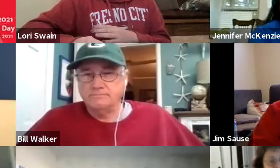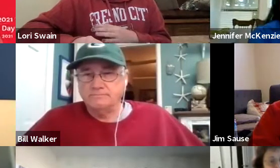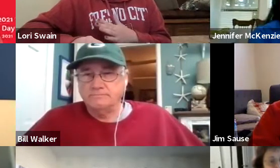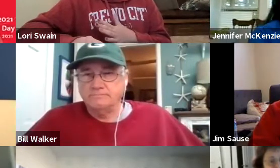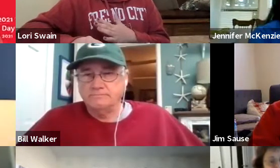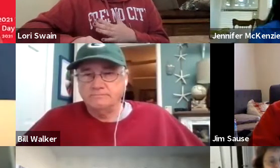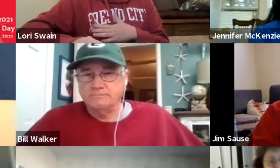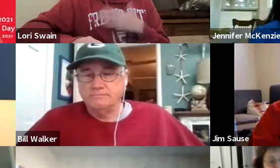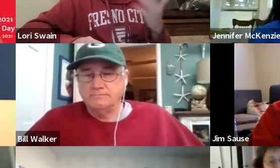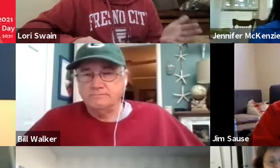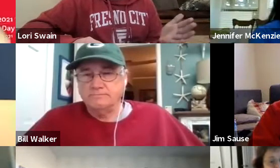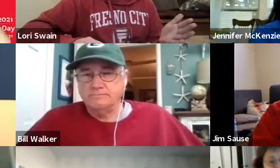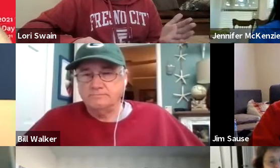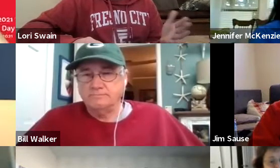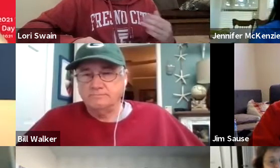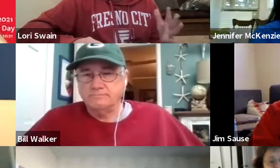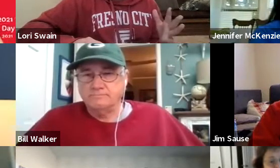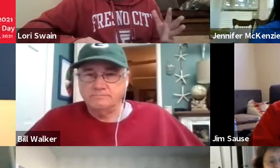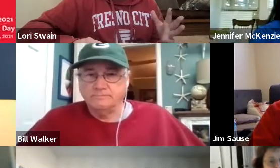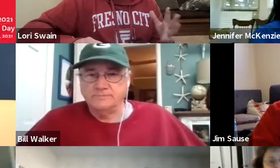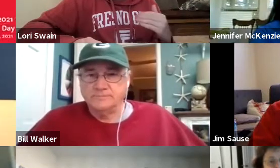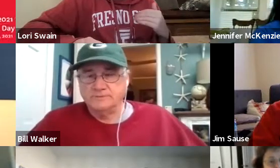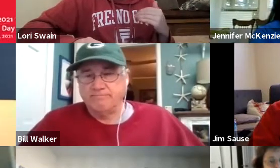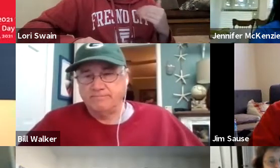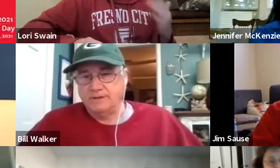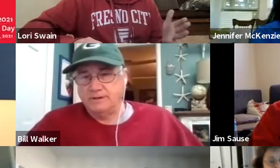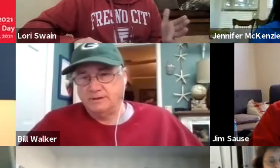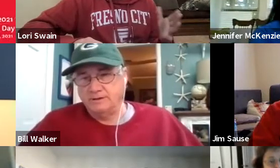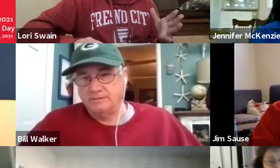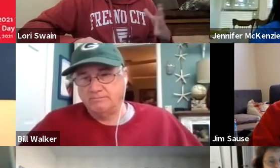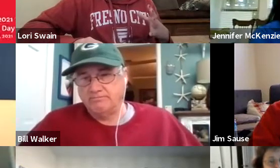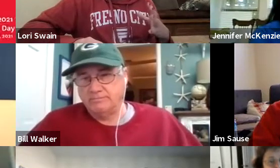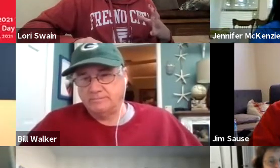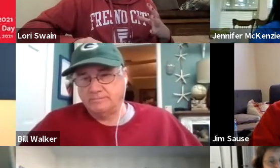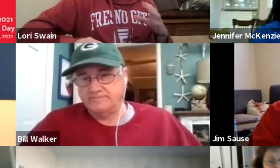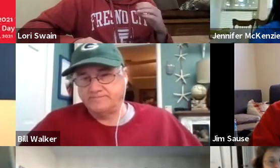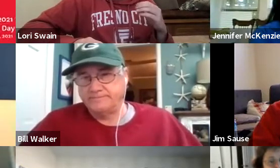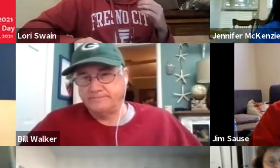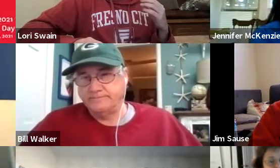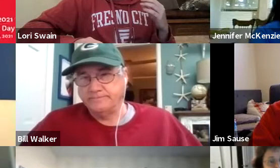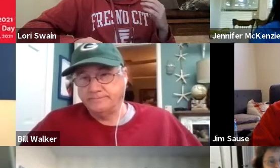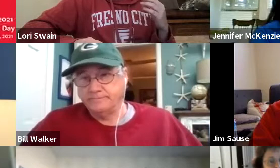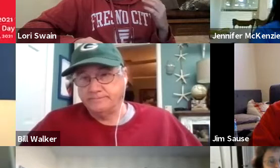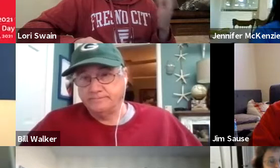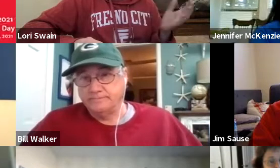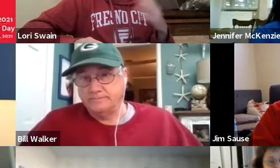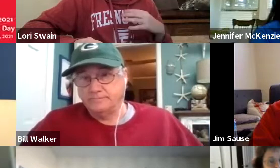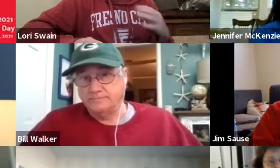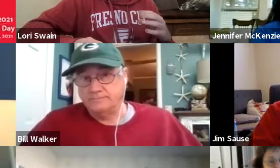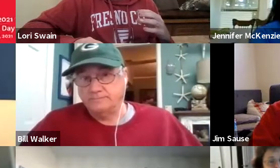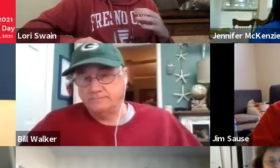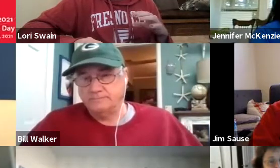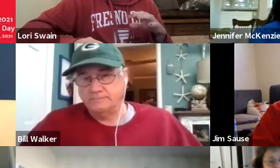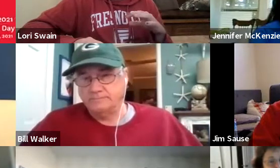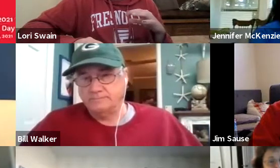counselors have 25, or adjuncts have 12, to 13. And they're mostly male student of color. They're usually at a financial disadvantage.